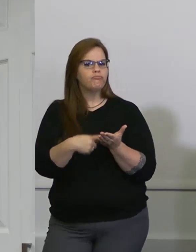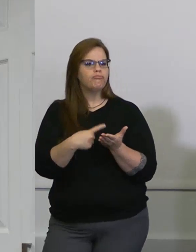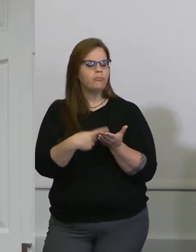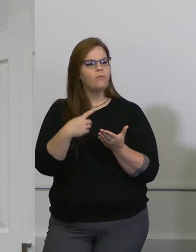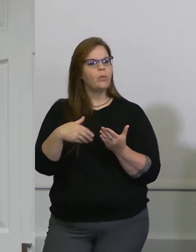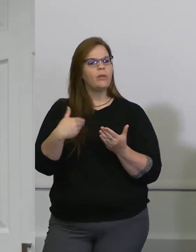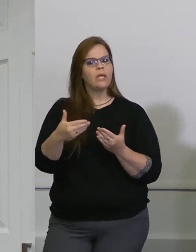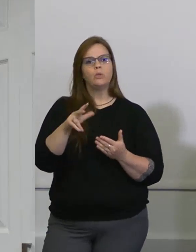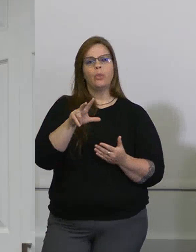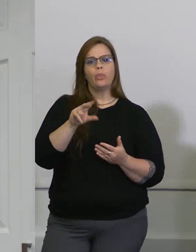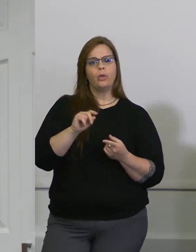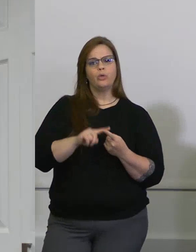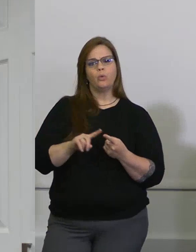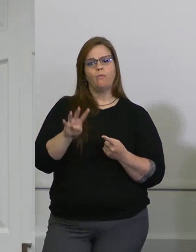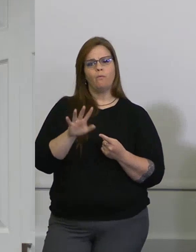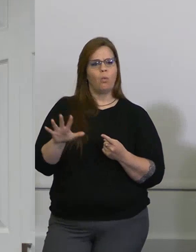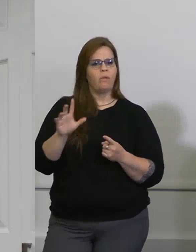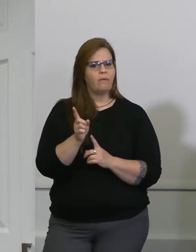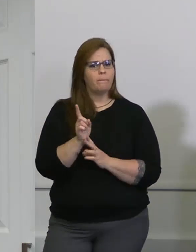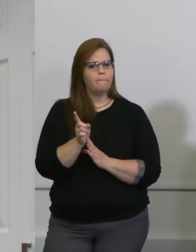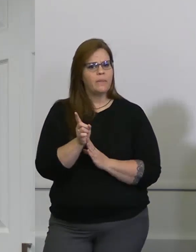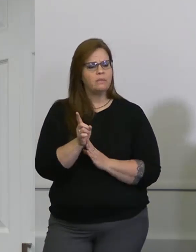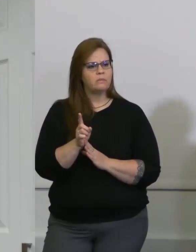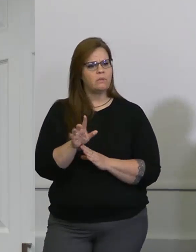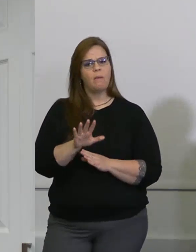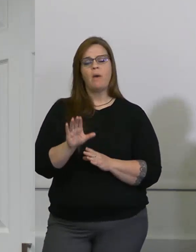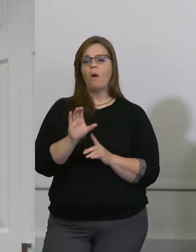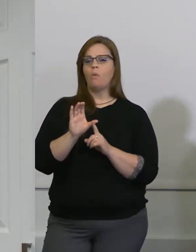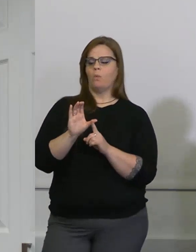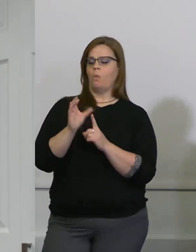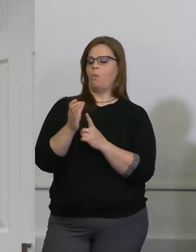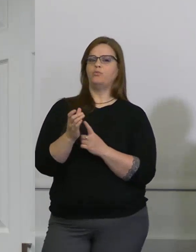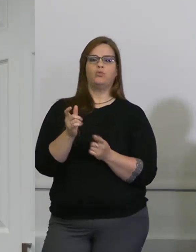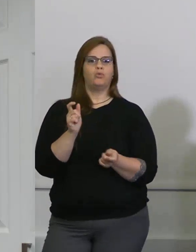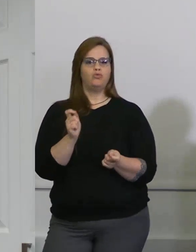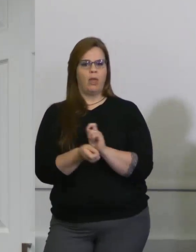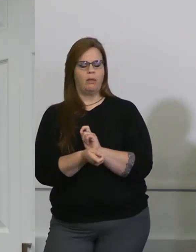about about culture change in how organizations can go, take